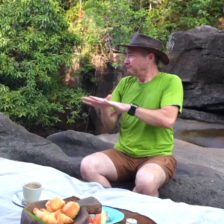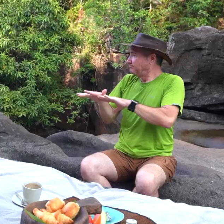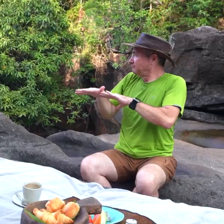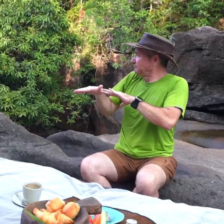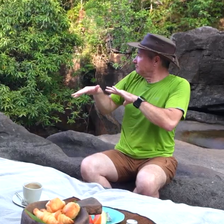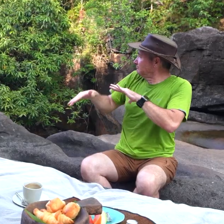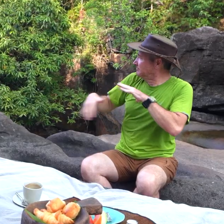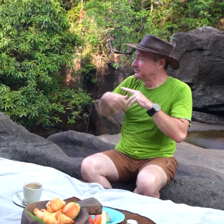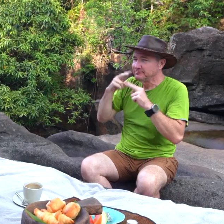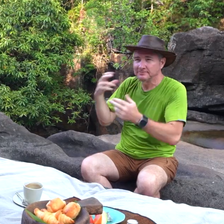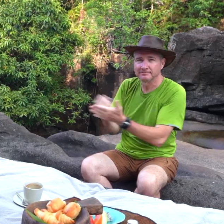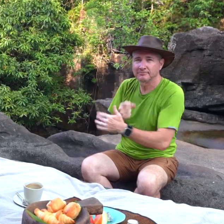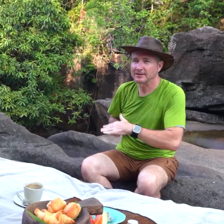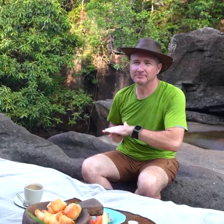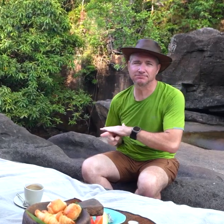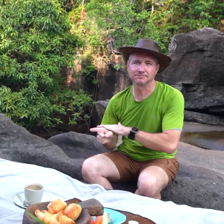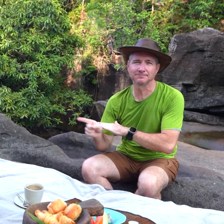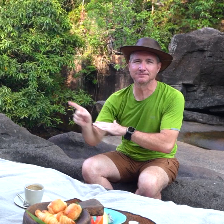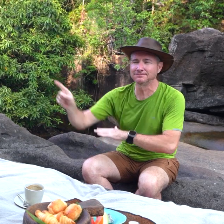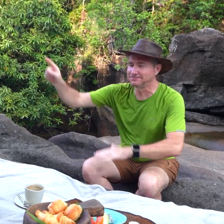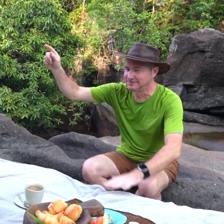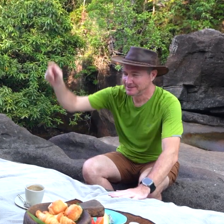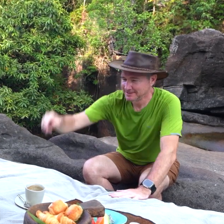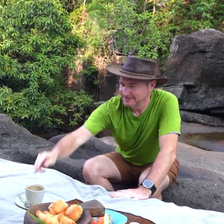I’m looking forward to exploring these lush surroundings!